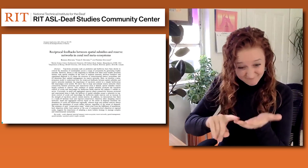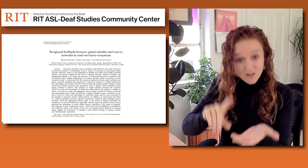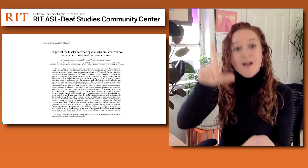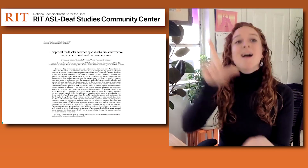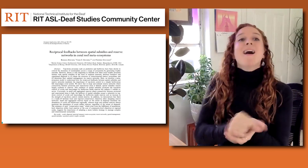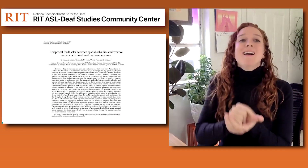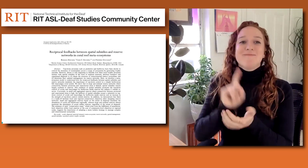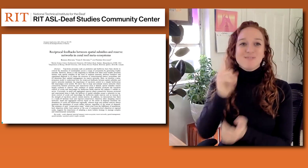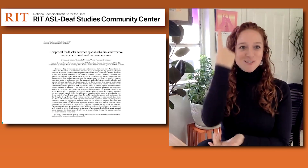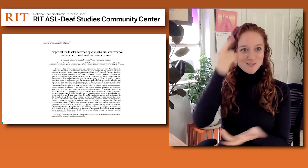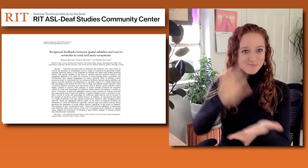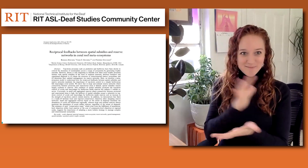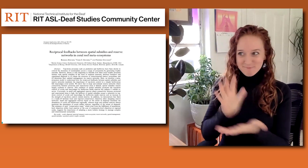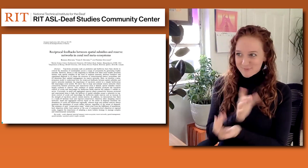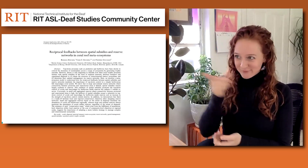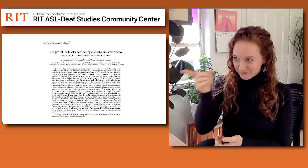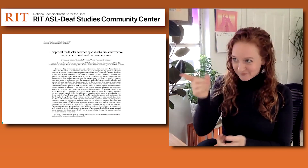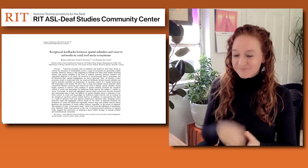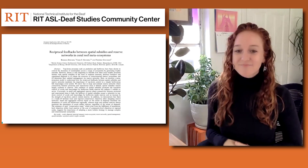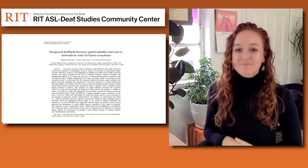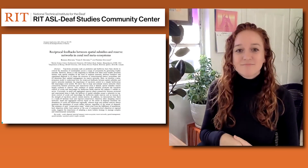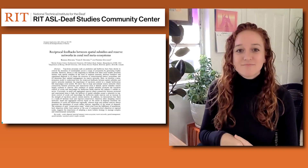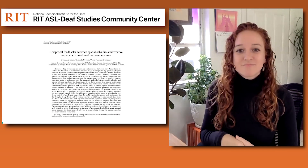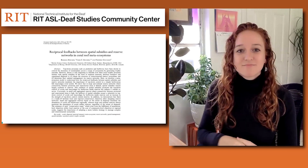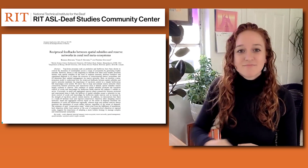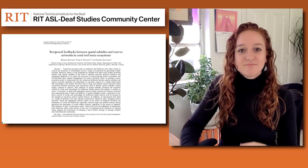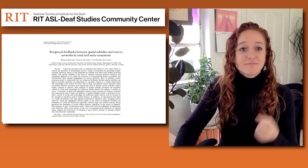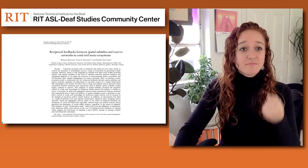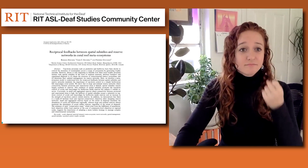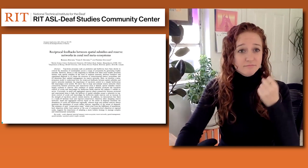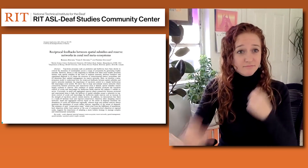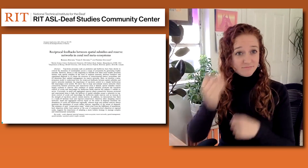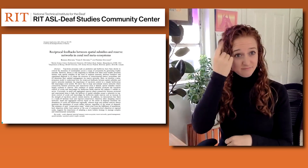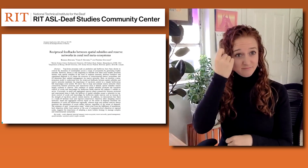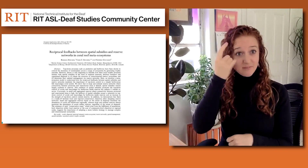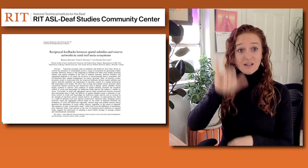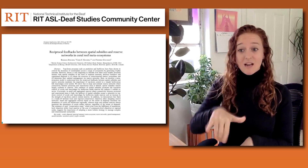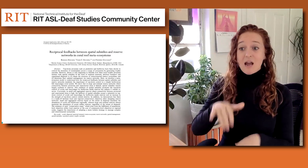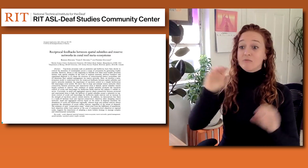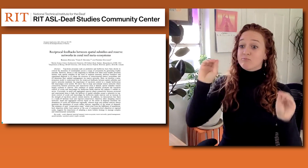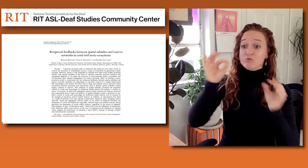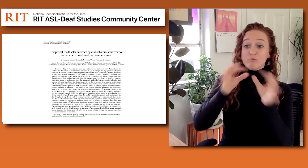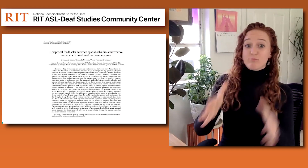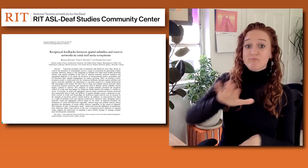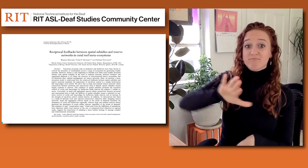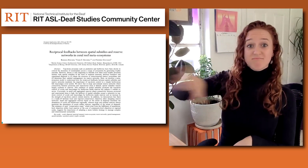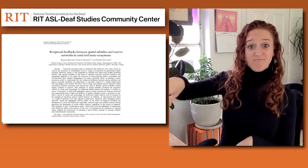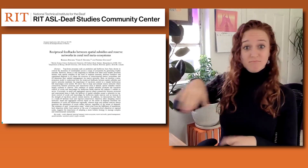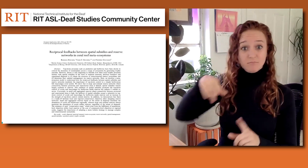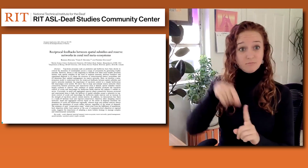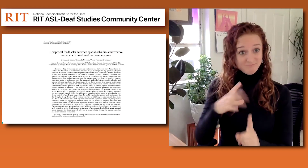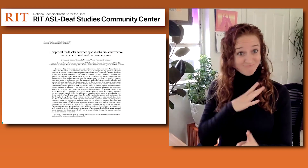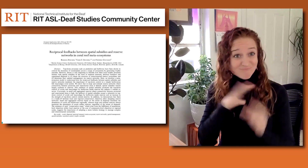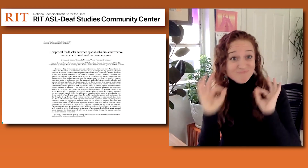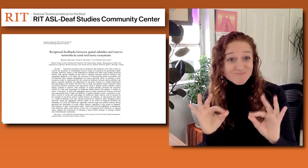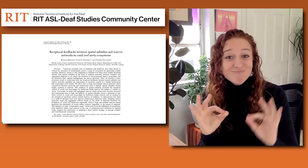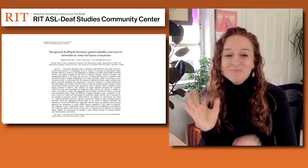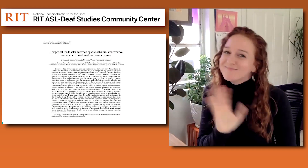So, doing research without an interpreter and working with my faculty advisor, I published my first paper.